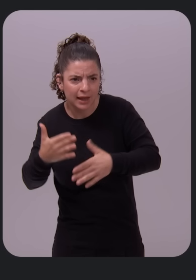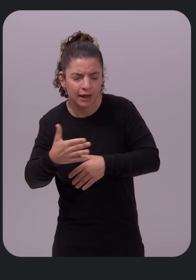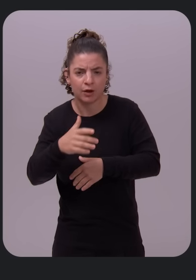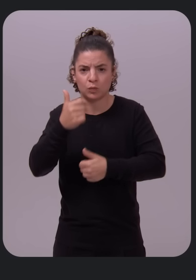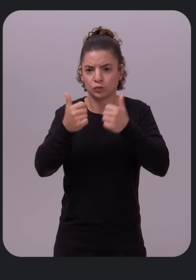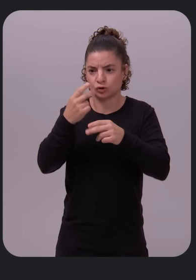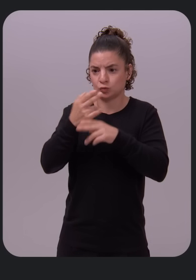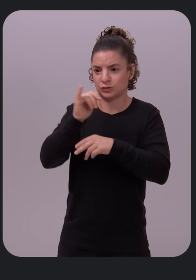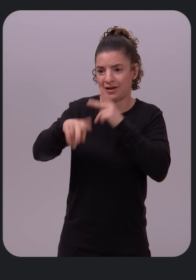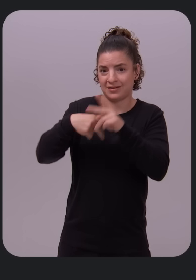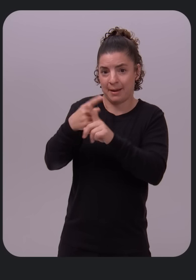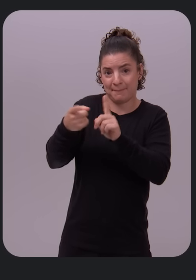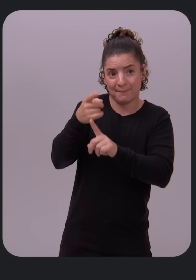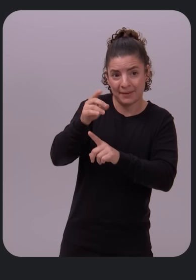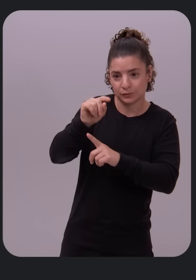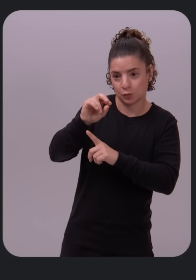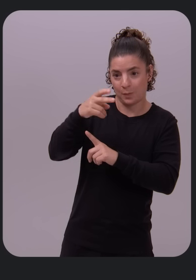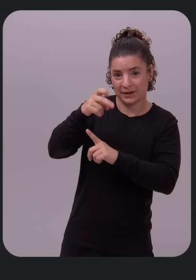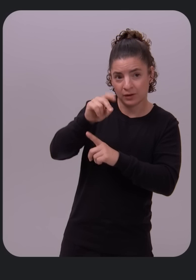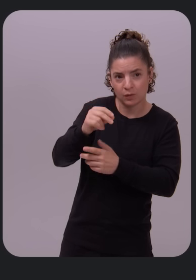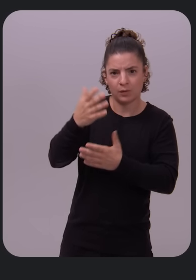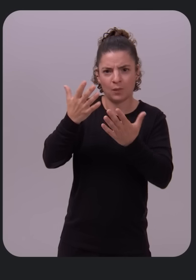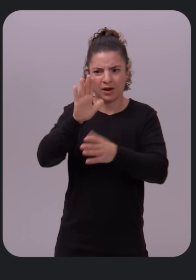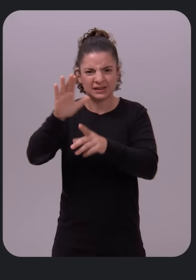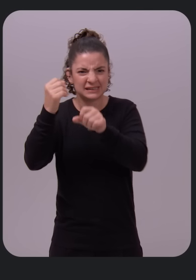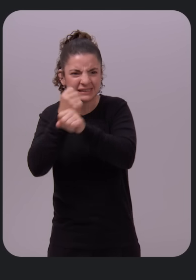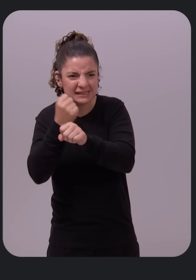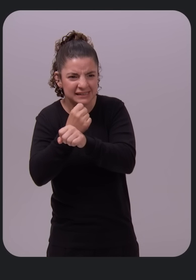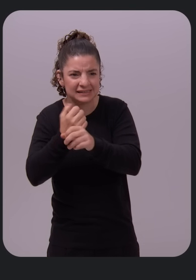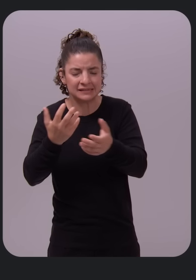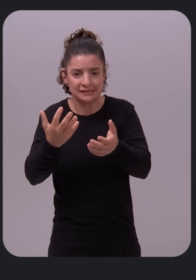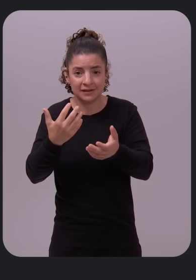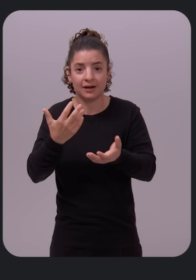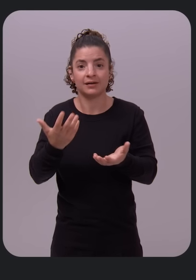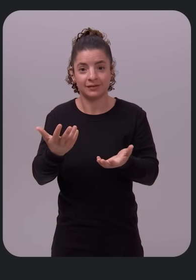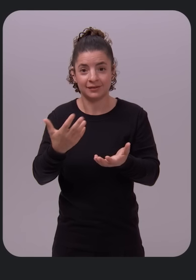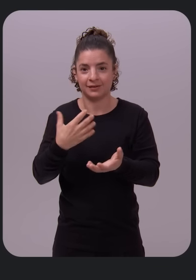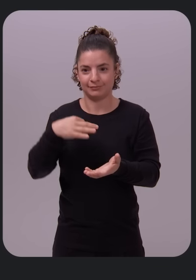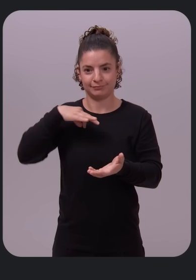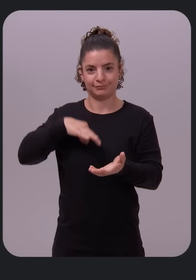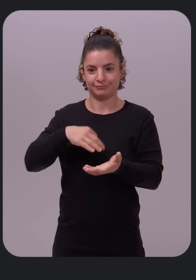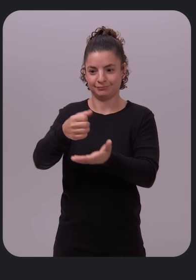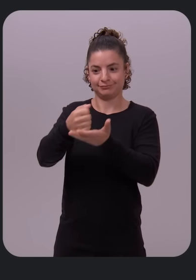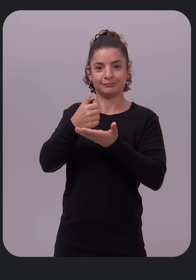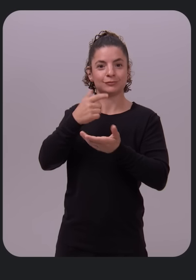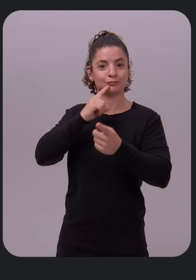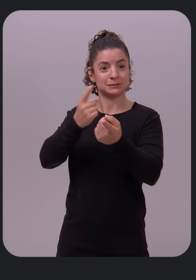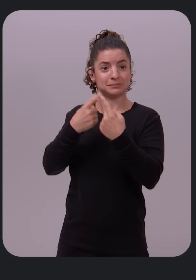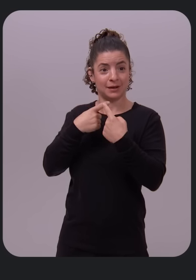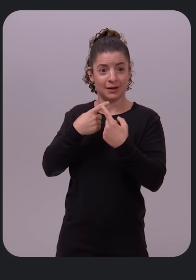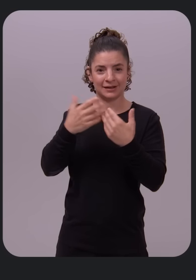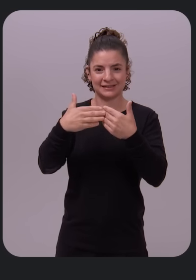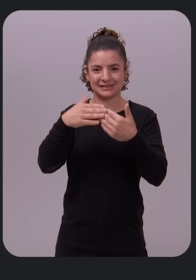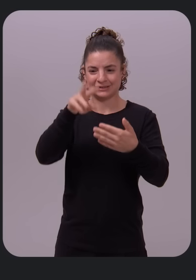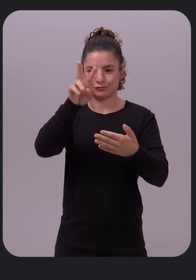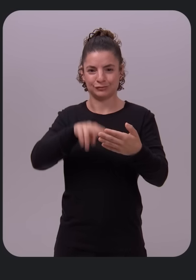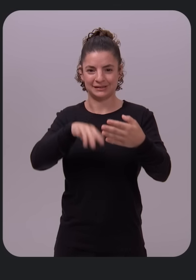which ones are using torpedo bats, and their stats. I get this helpful response, including this easy to read